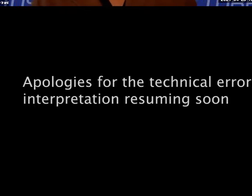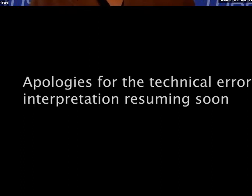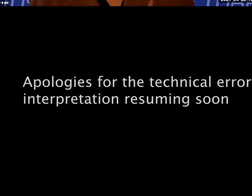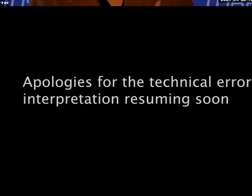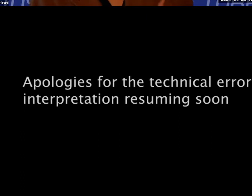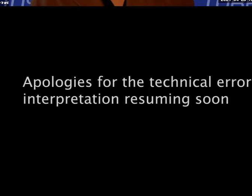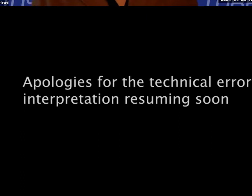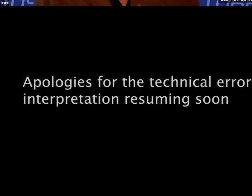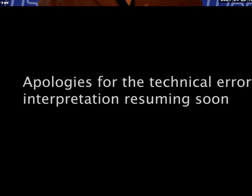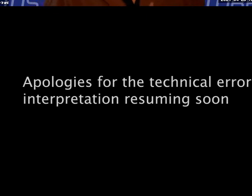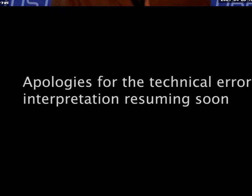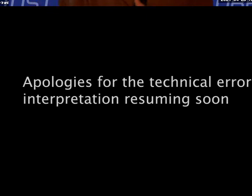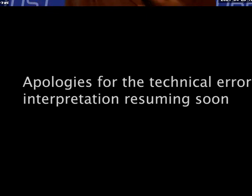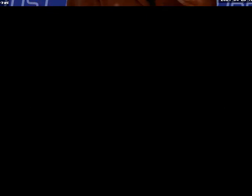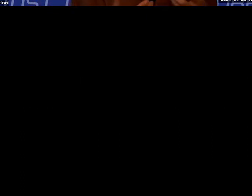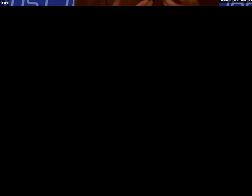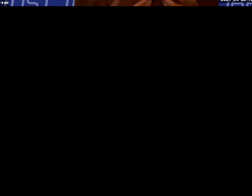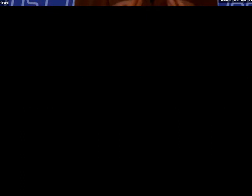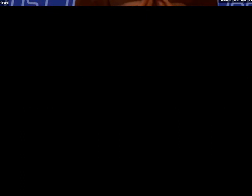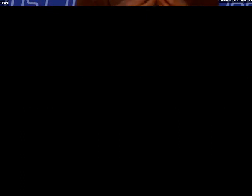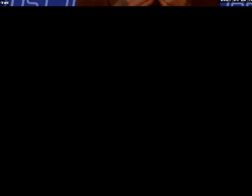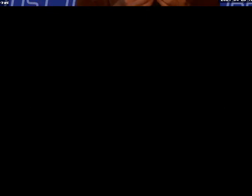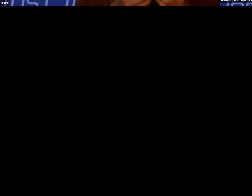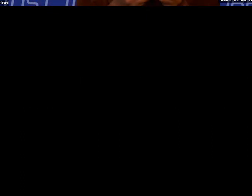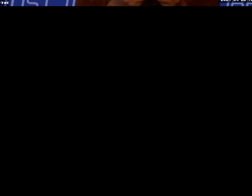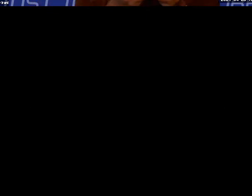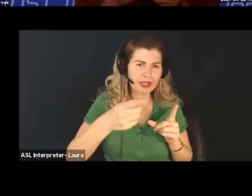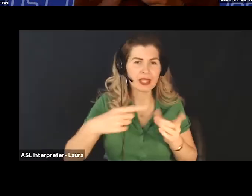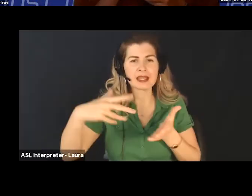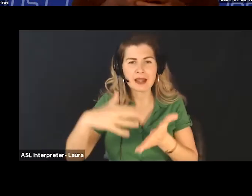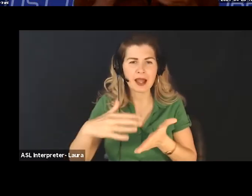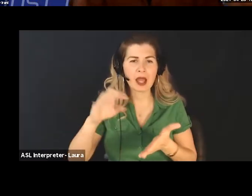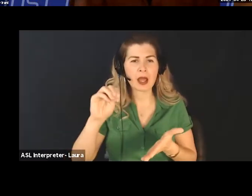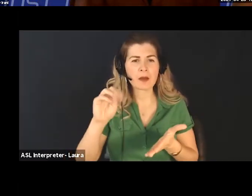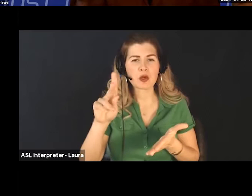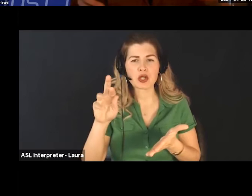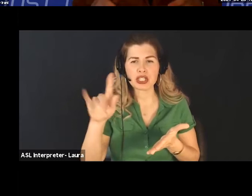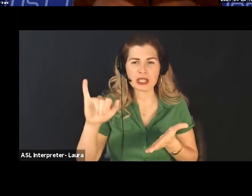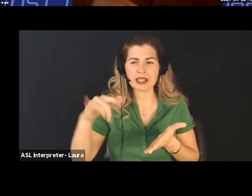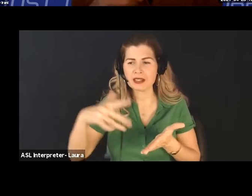So Jonathan Mukherjee study the canals that were built in, in France and talked about how